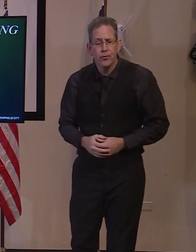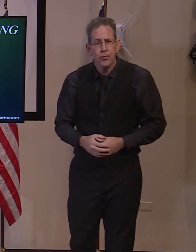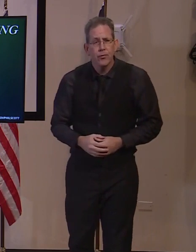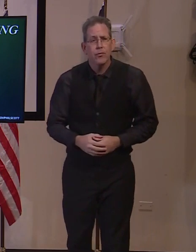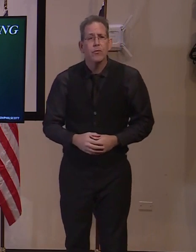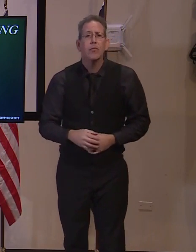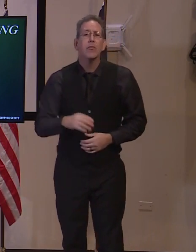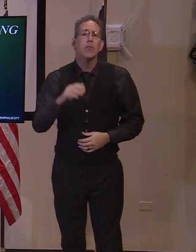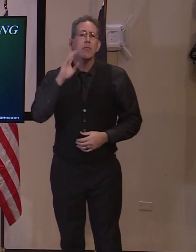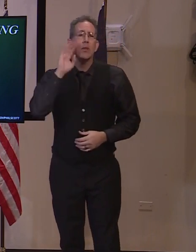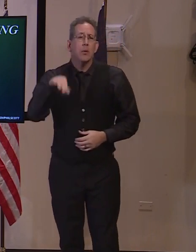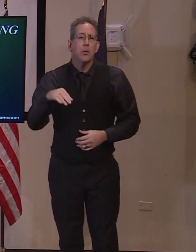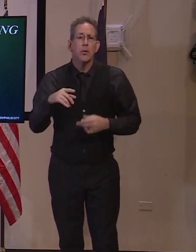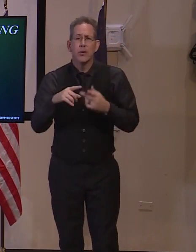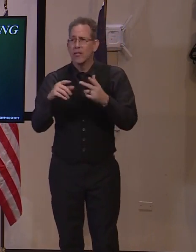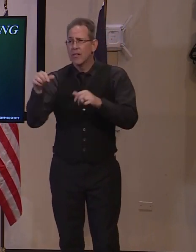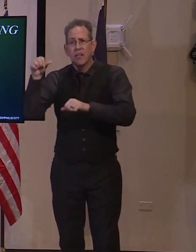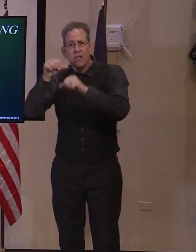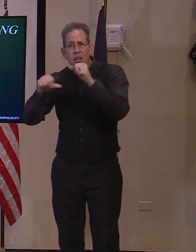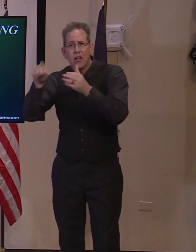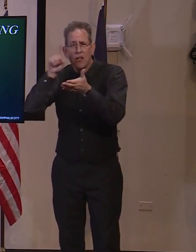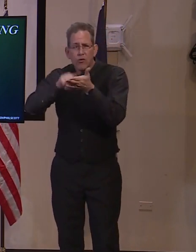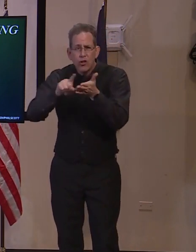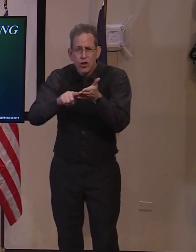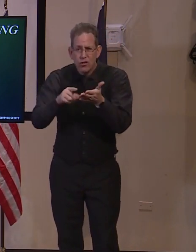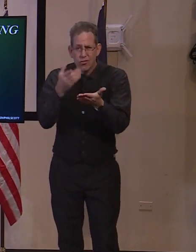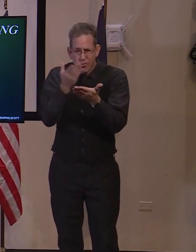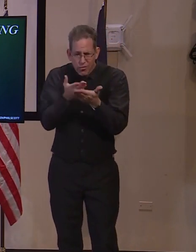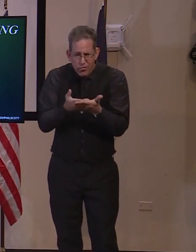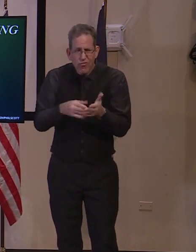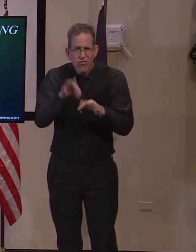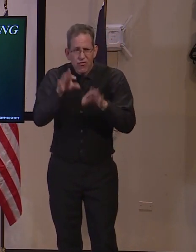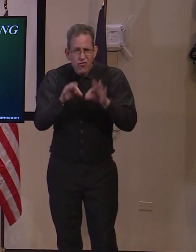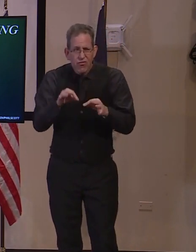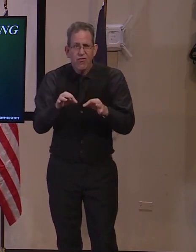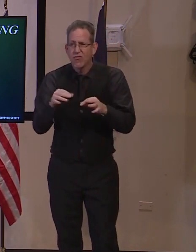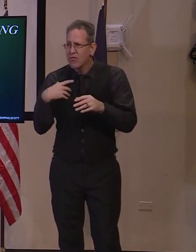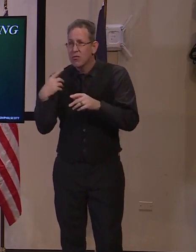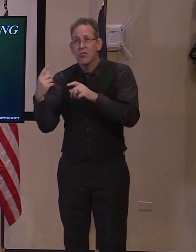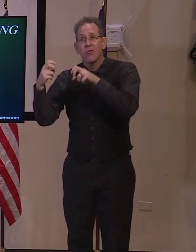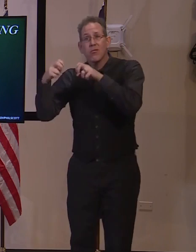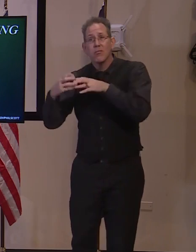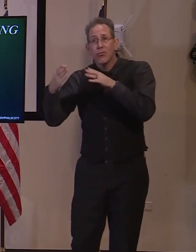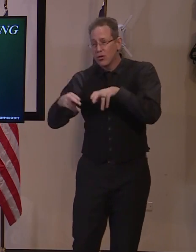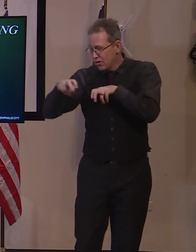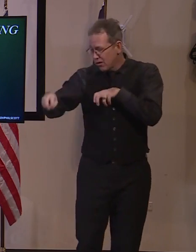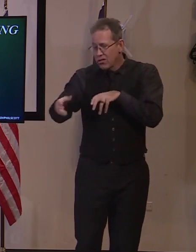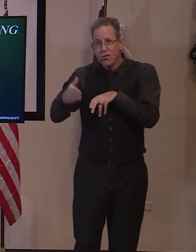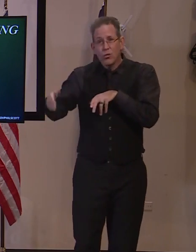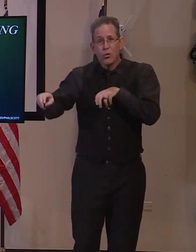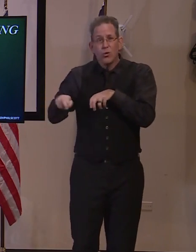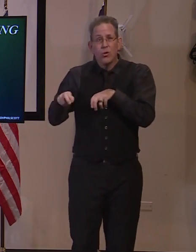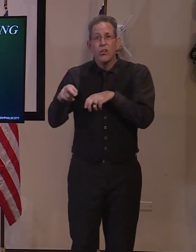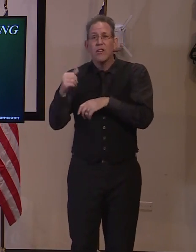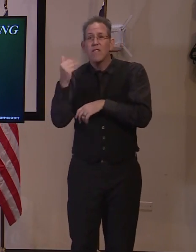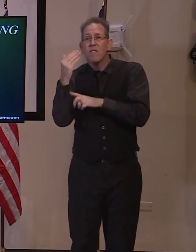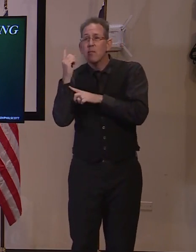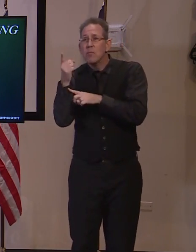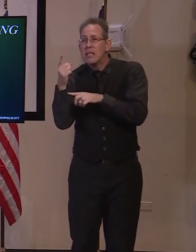settings where you're with someone for over 15 minutes, as opposed to brief interactions in places like convenience stores.